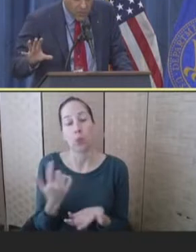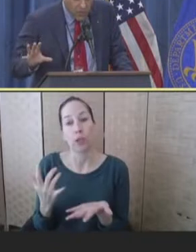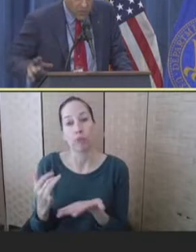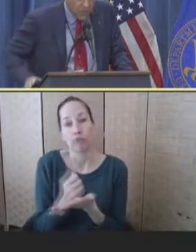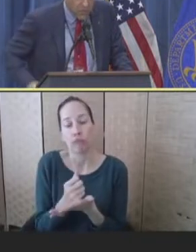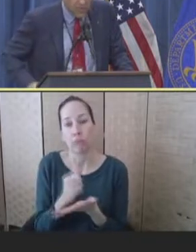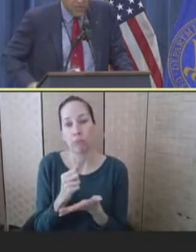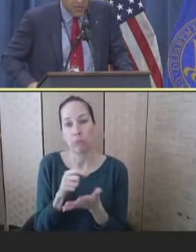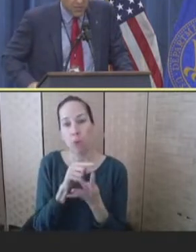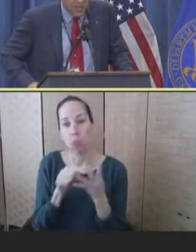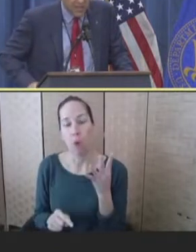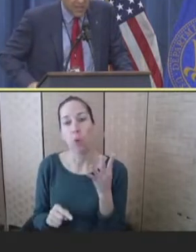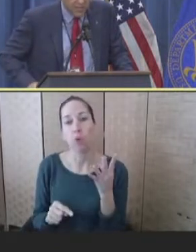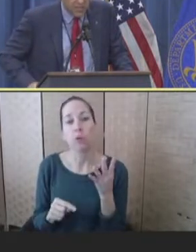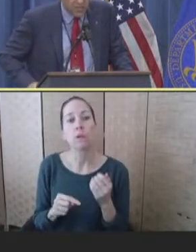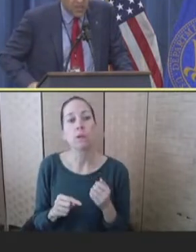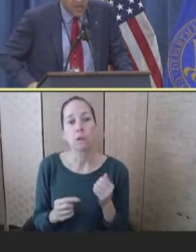We grew them under GMP conditions.